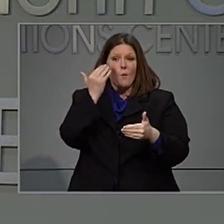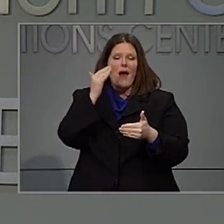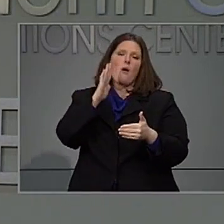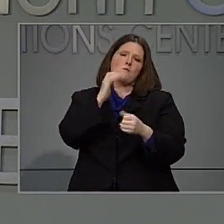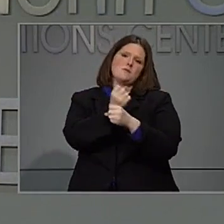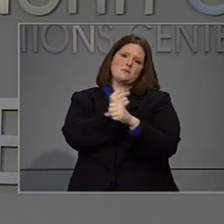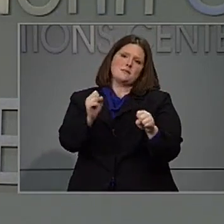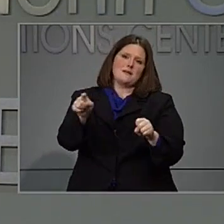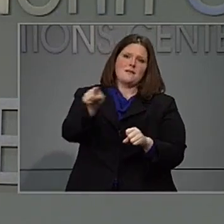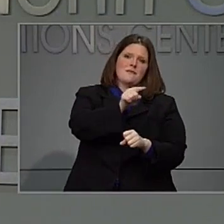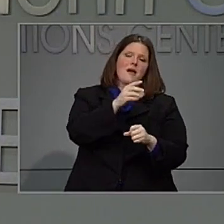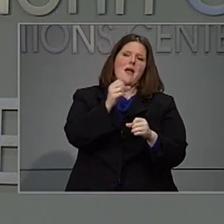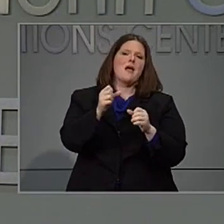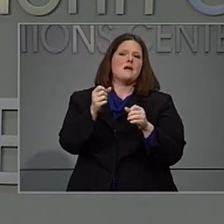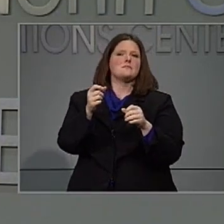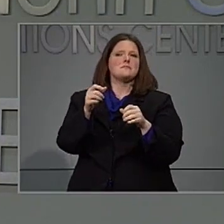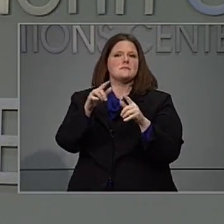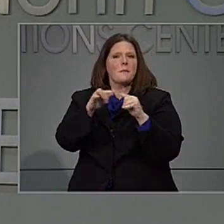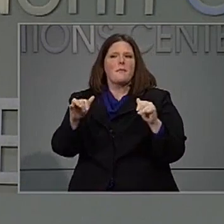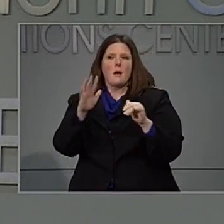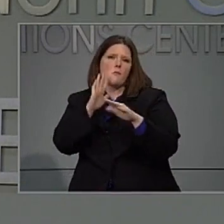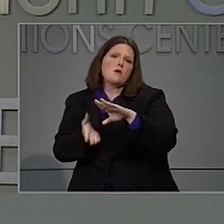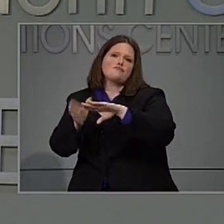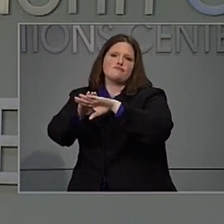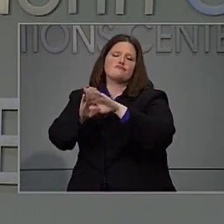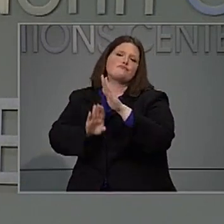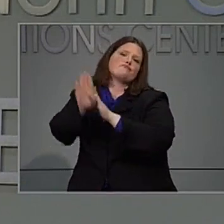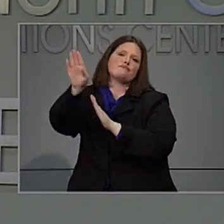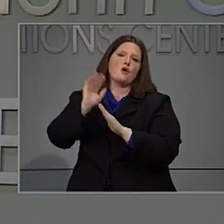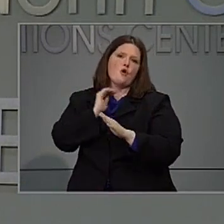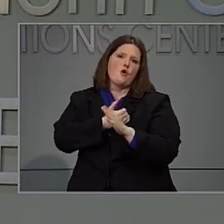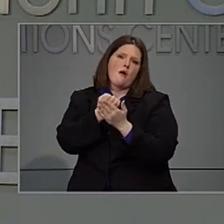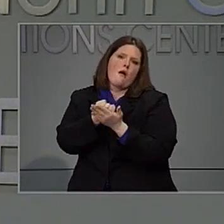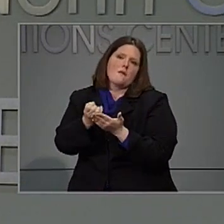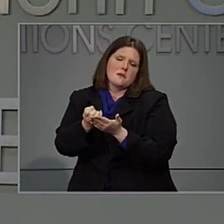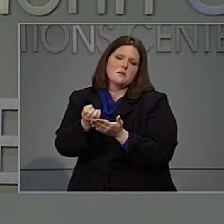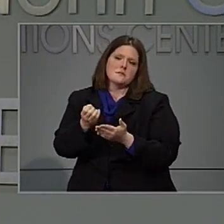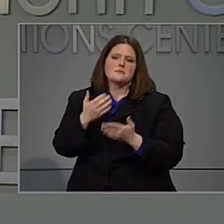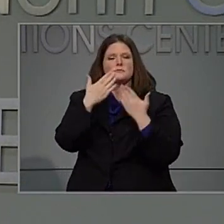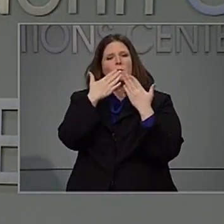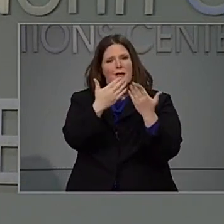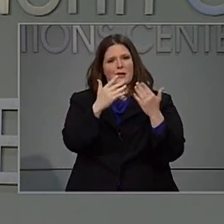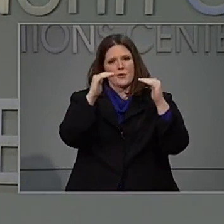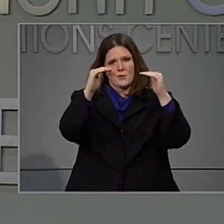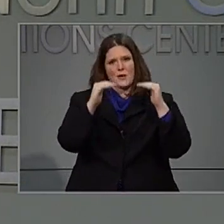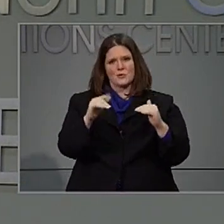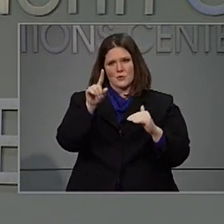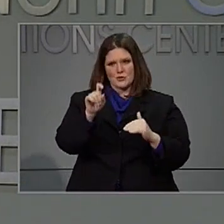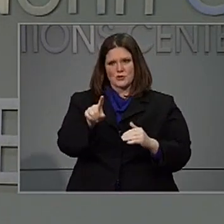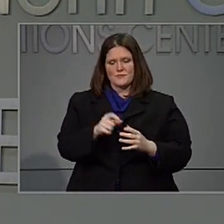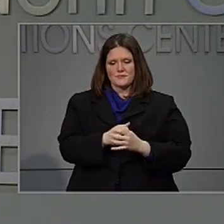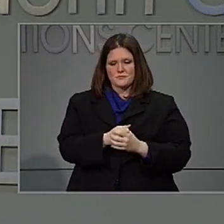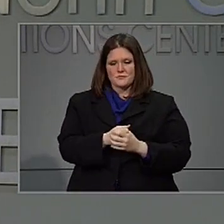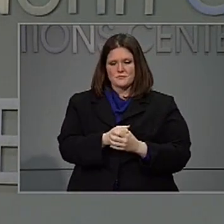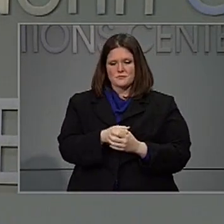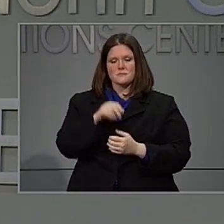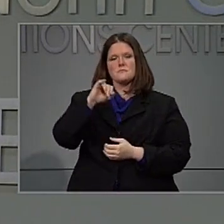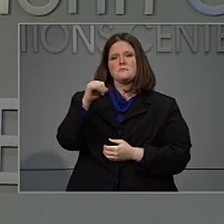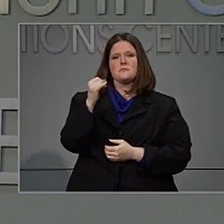ORDER. MOST OF THE LAW ENFORCEMENT OFFICERS AROUND THE STATE, THERE HAVE BEEN SOME ARREST, BUT MOST OF THE TIME THEY HANDLE THIS THING BY TELLING PEOPLE THIS IS A VIOLATION OF THE ORDER, PLEASE DON'T DO THIS